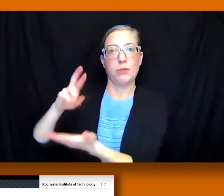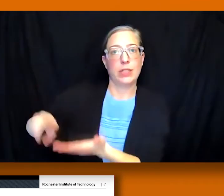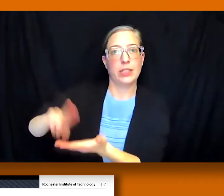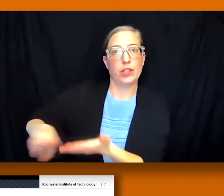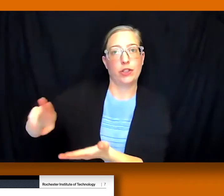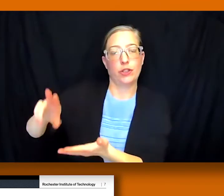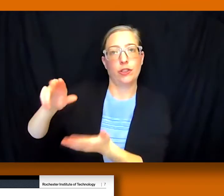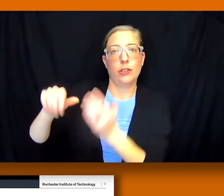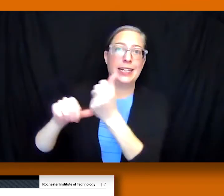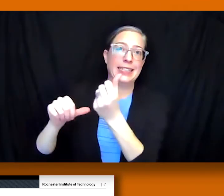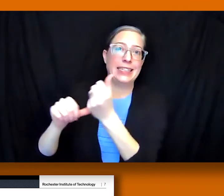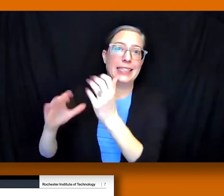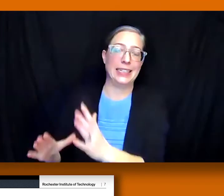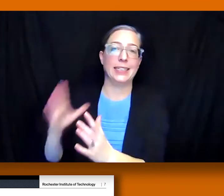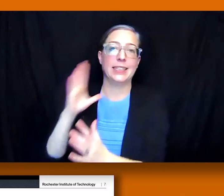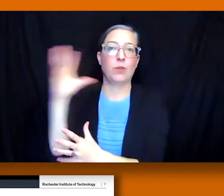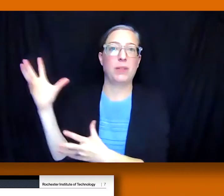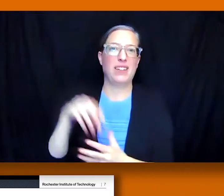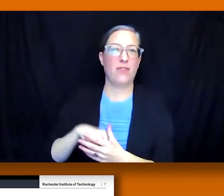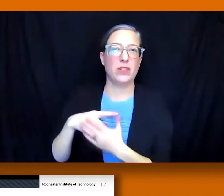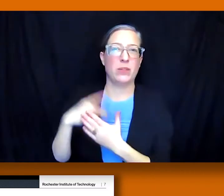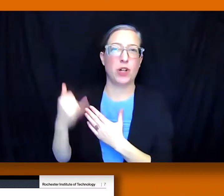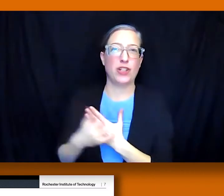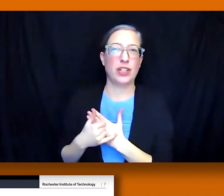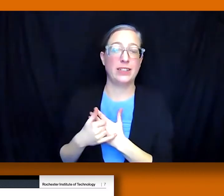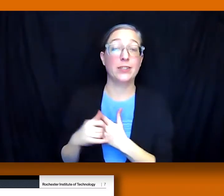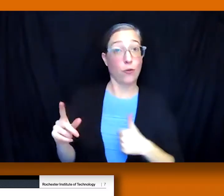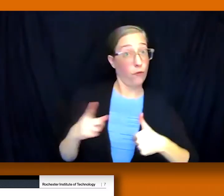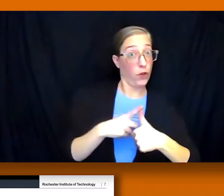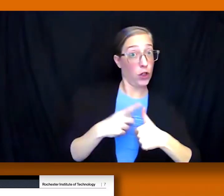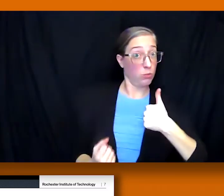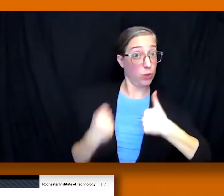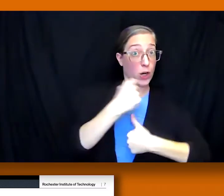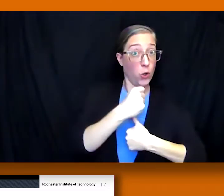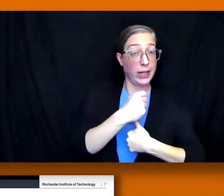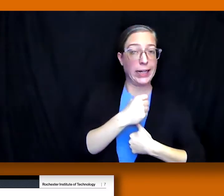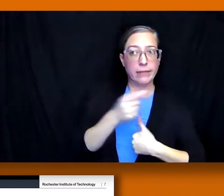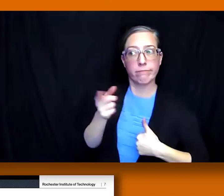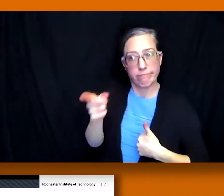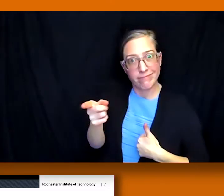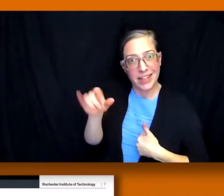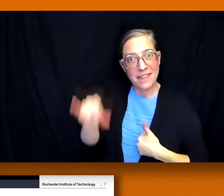as a student first, which enhances their academic experience,